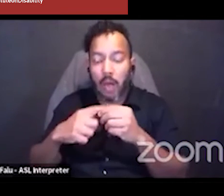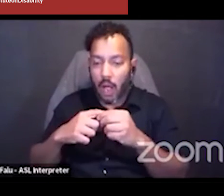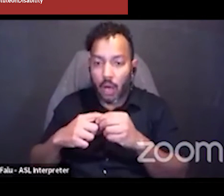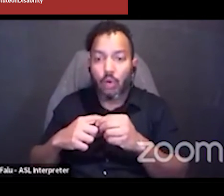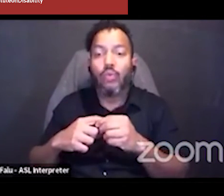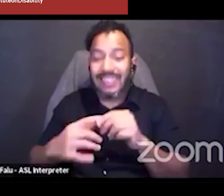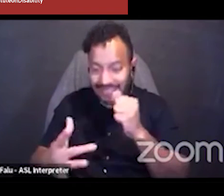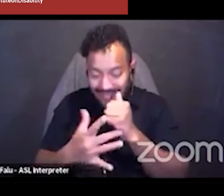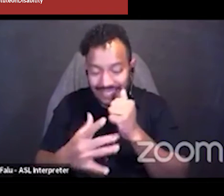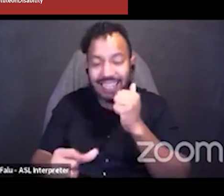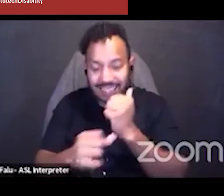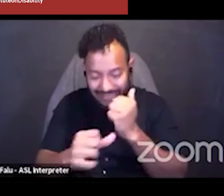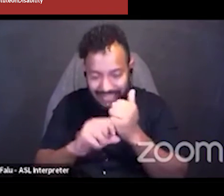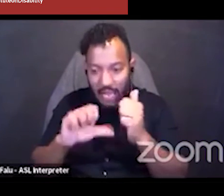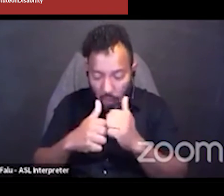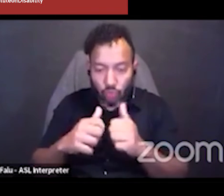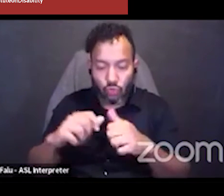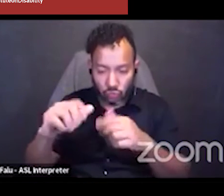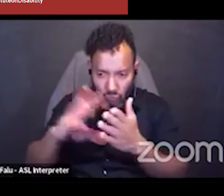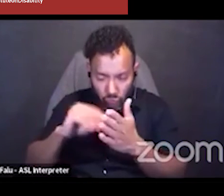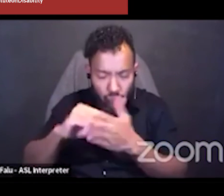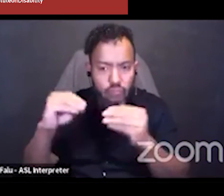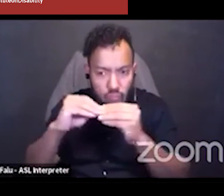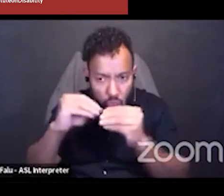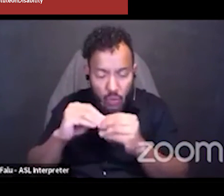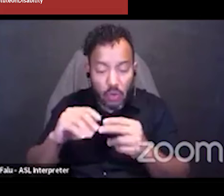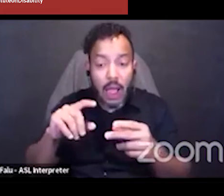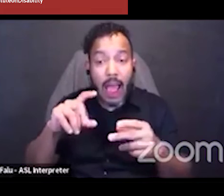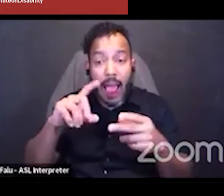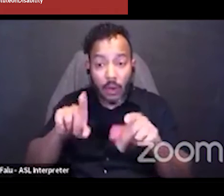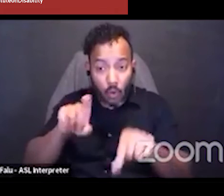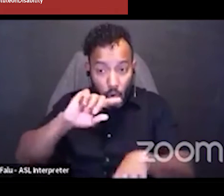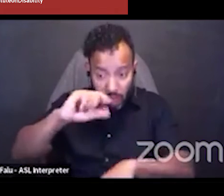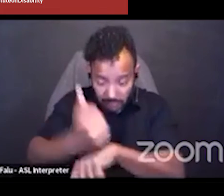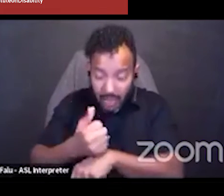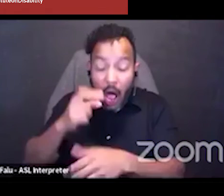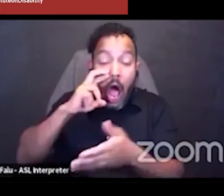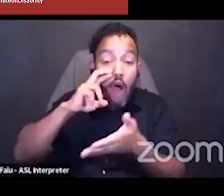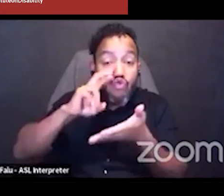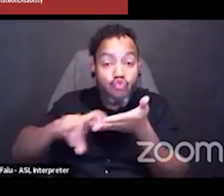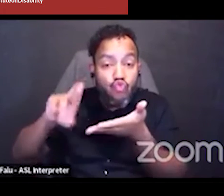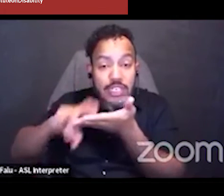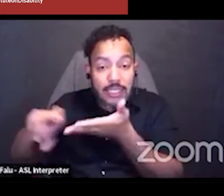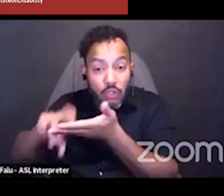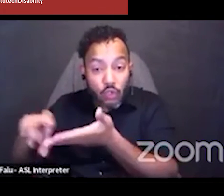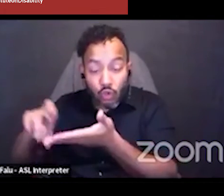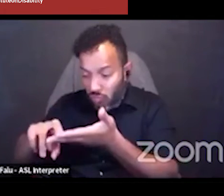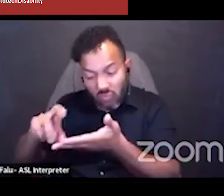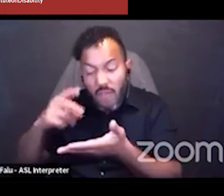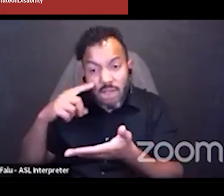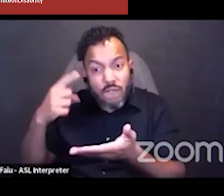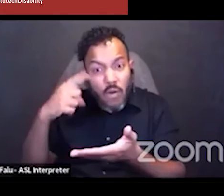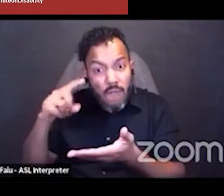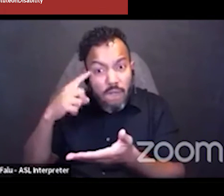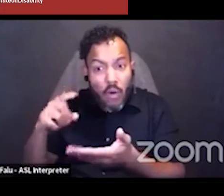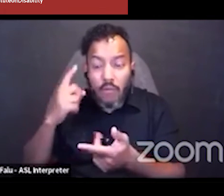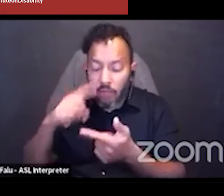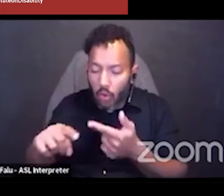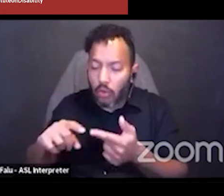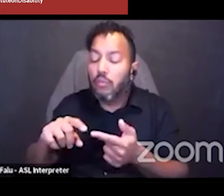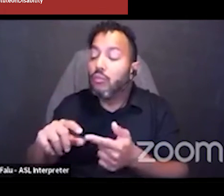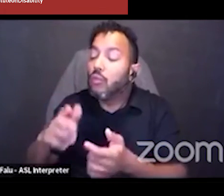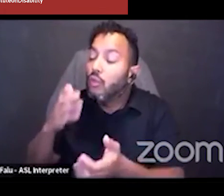kind of research that identifies what those good and promising practices are that are